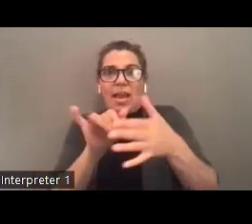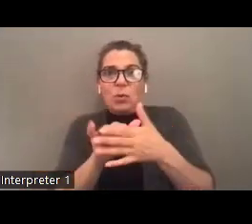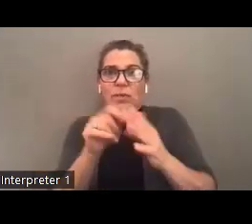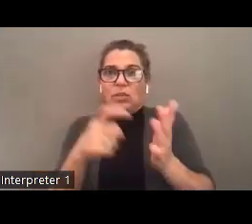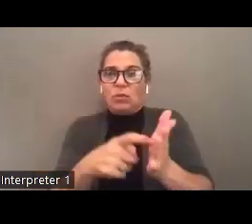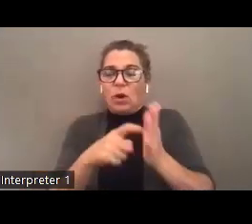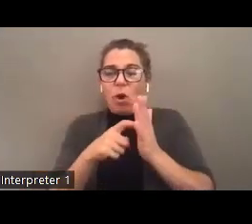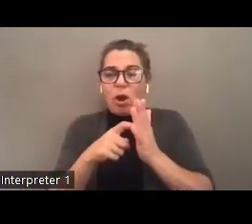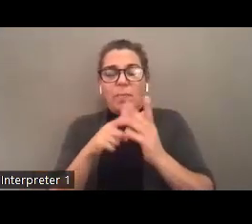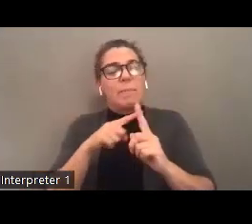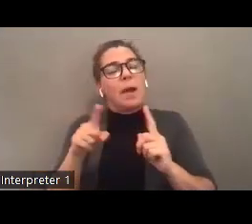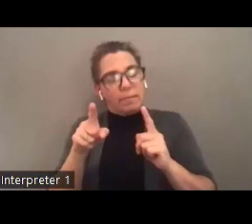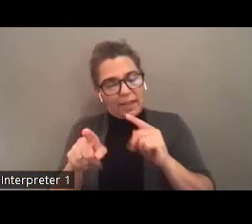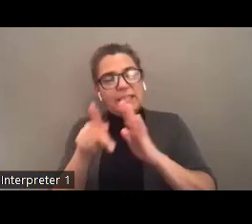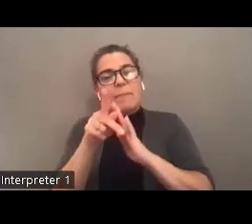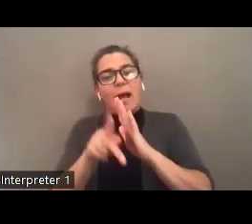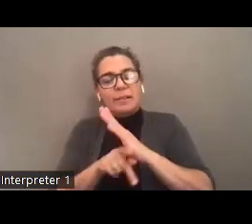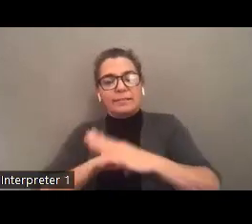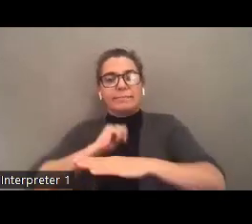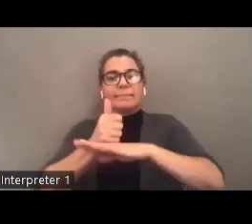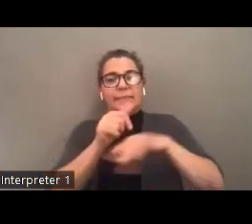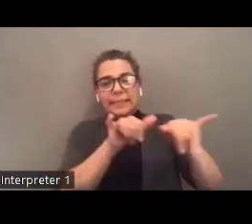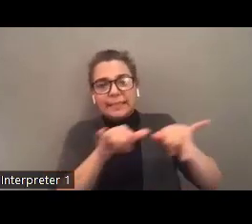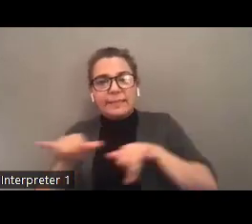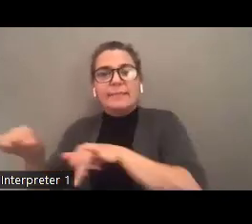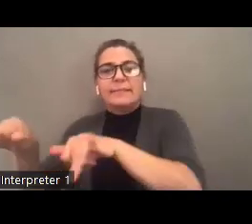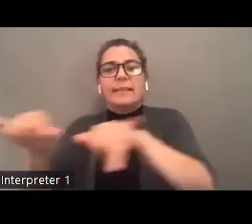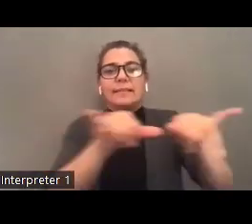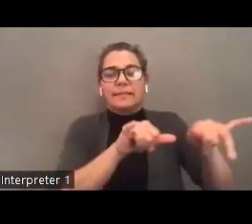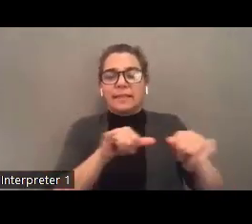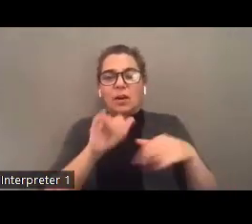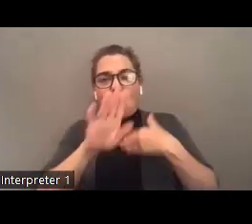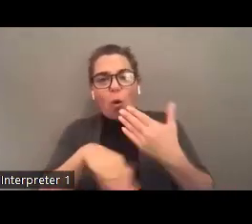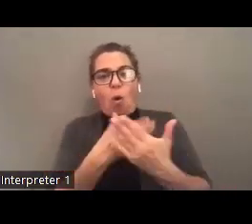but this policy does set a consistent baseline across NIH.